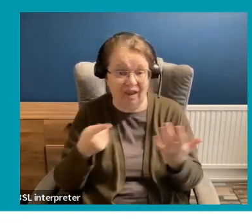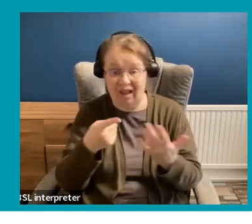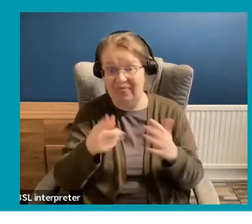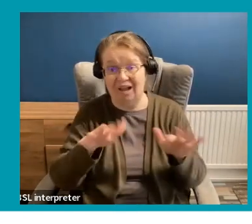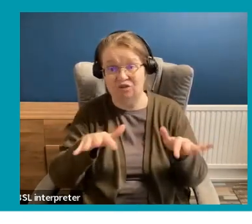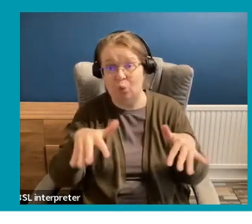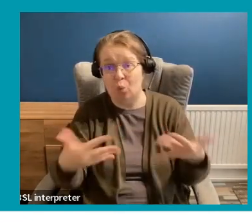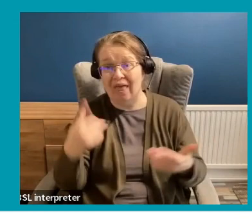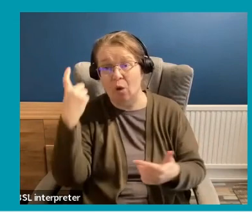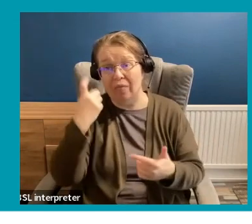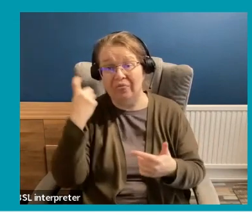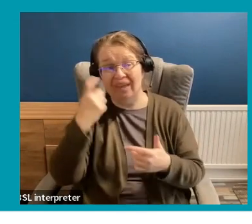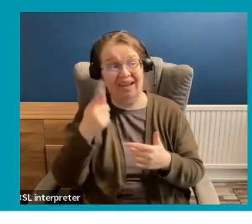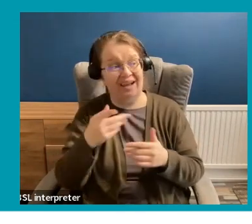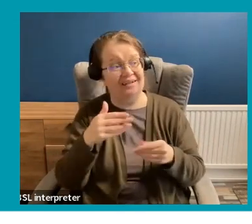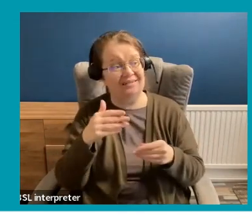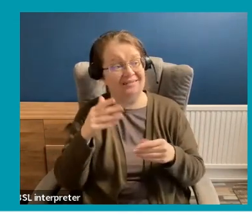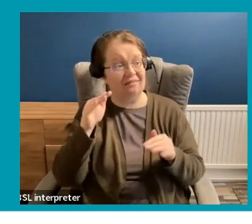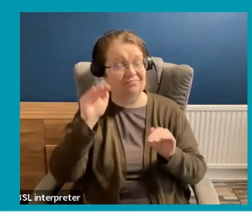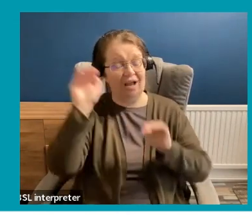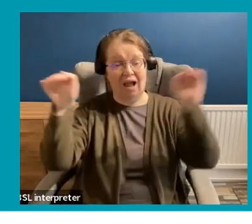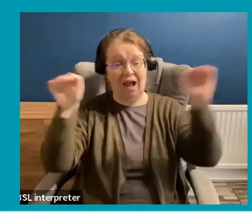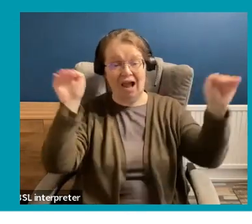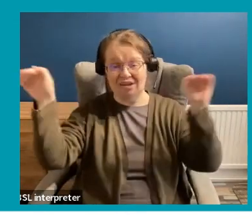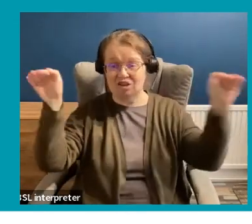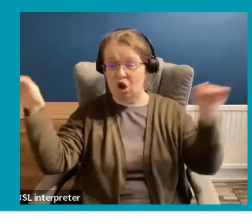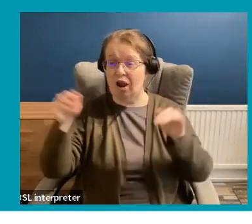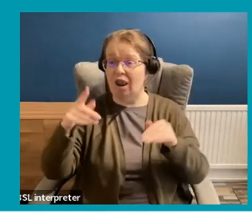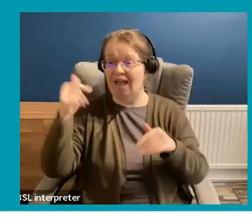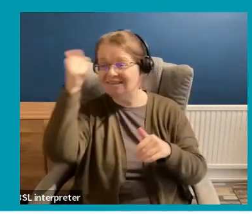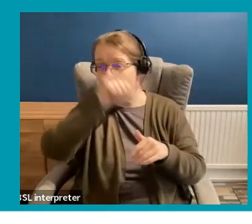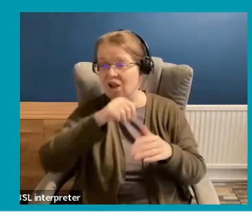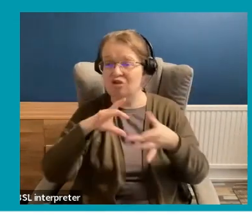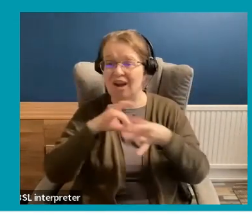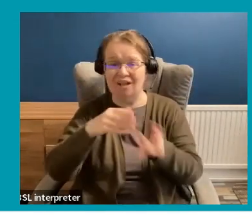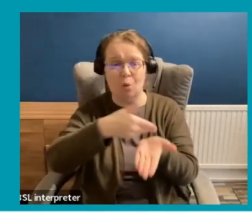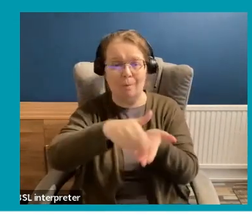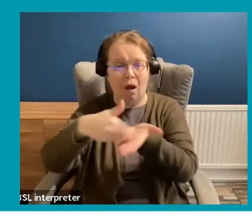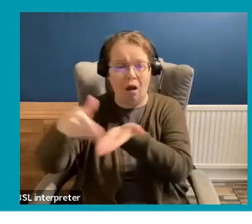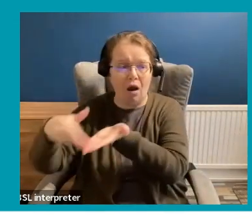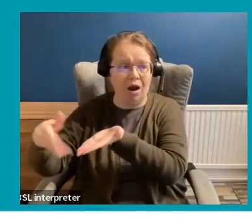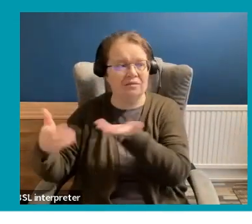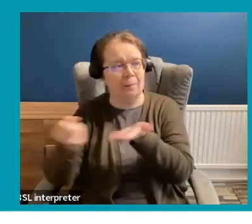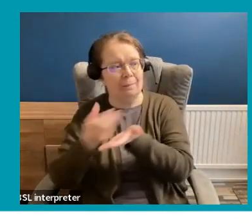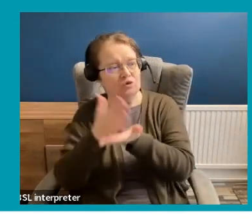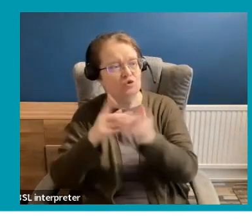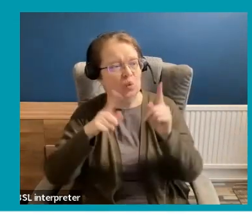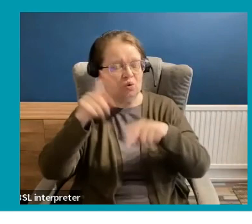of the internal intelligence around markets and how do we make sure that diverse customers want